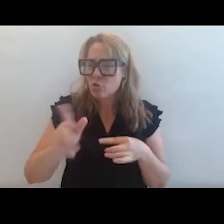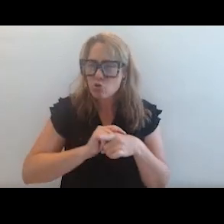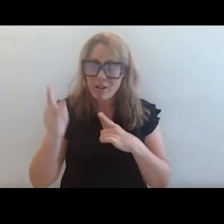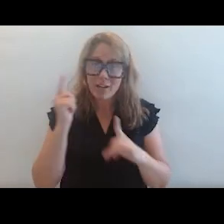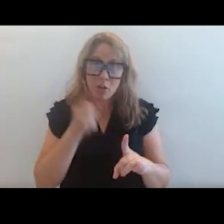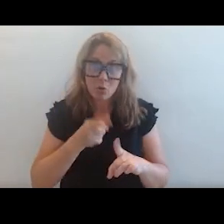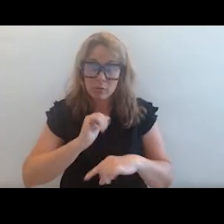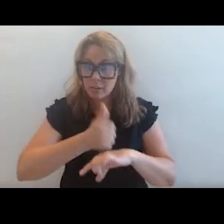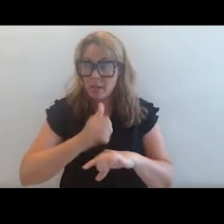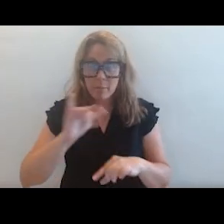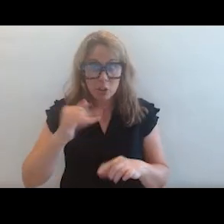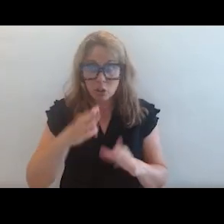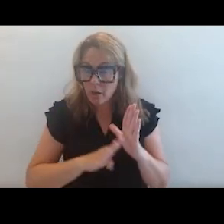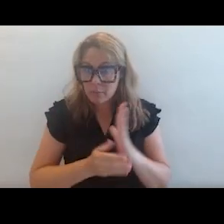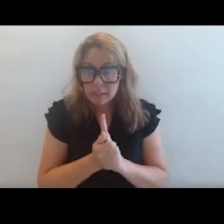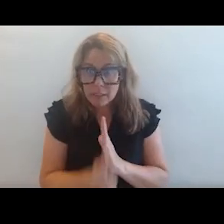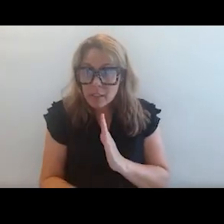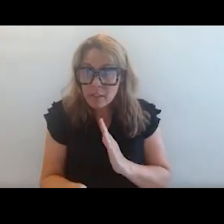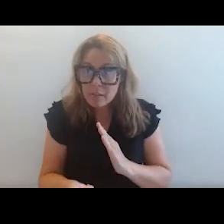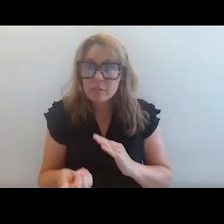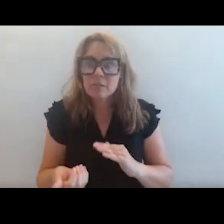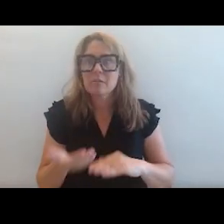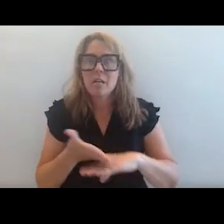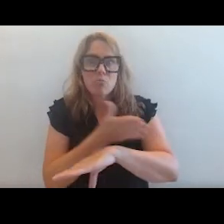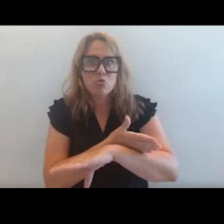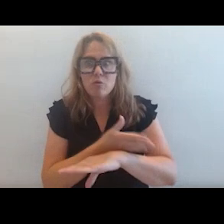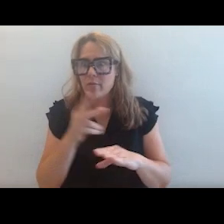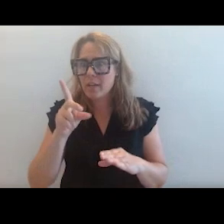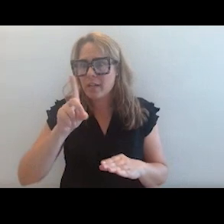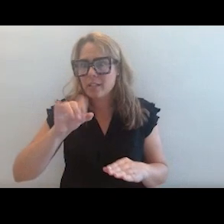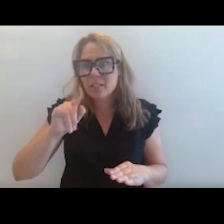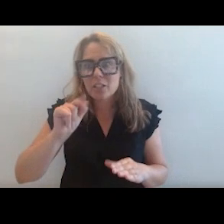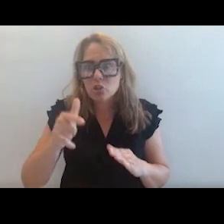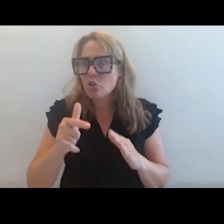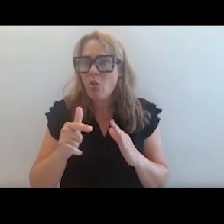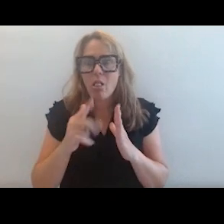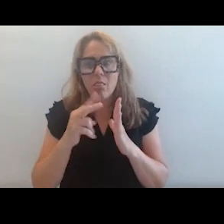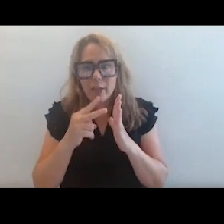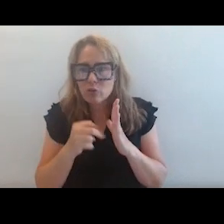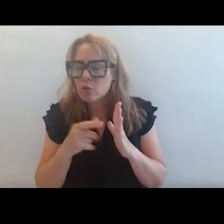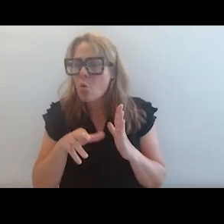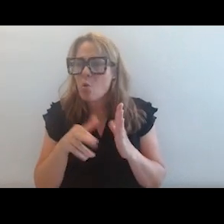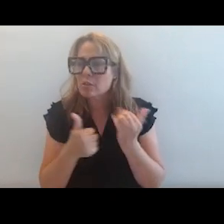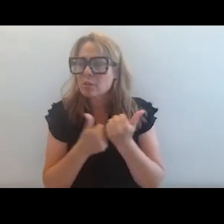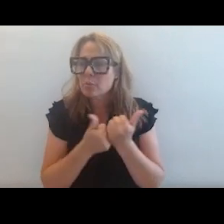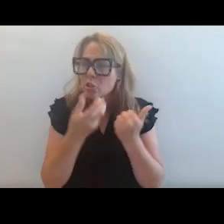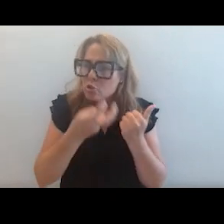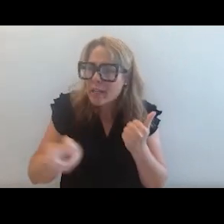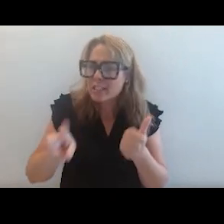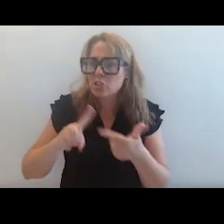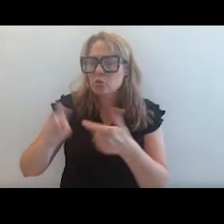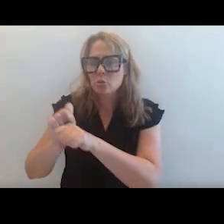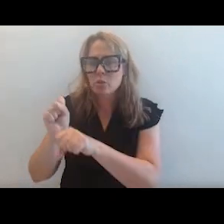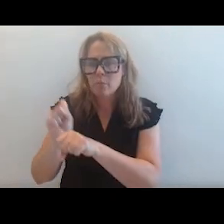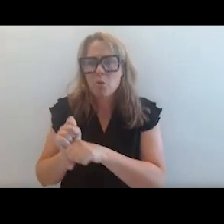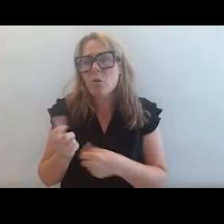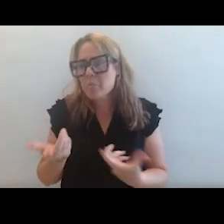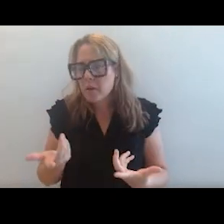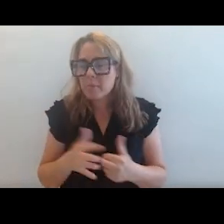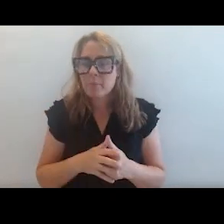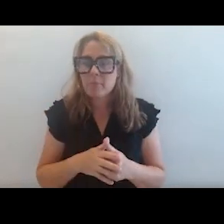Are you building job skills? Increasing digital literacy? Supporting transition to employment?